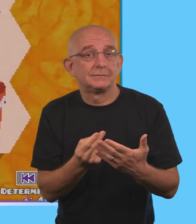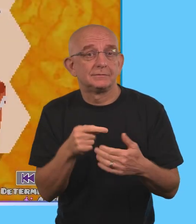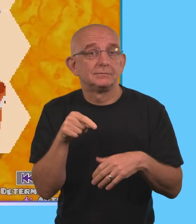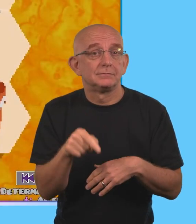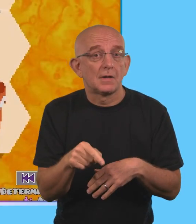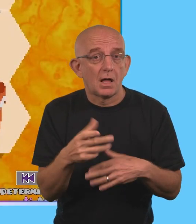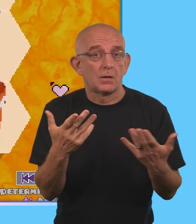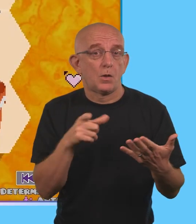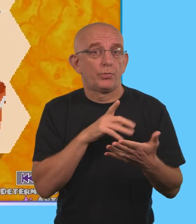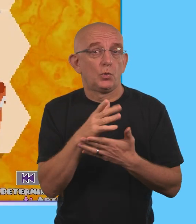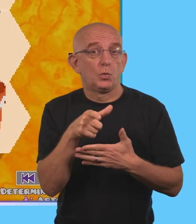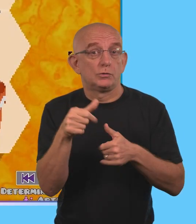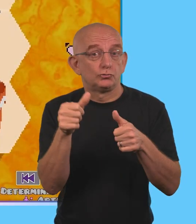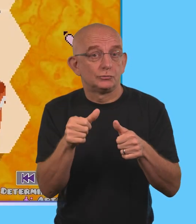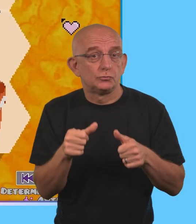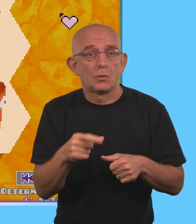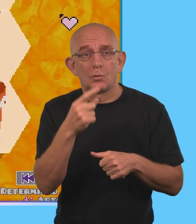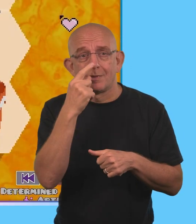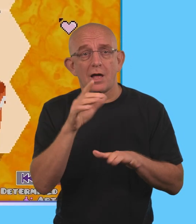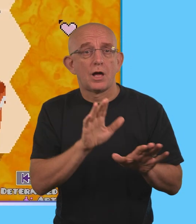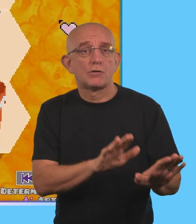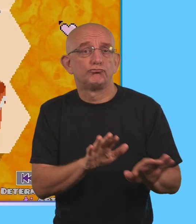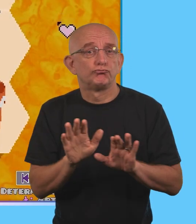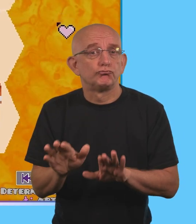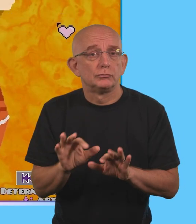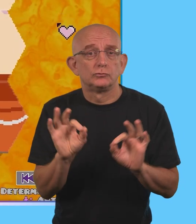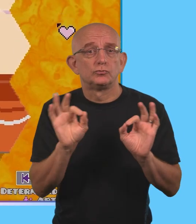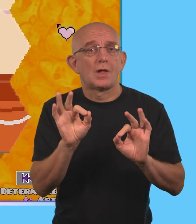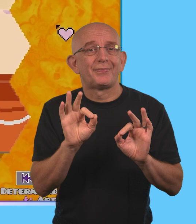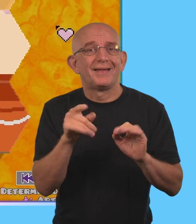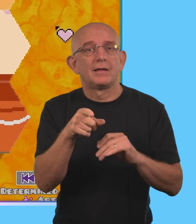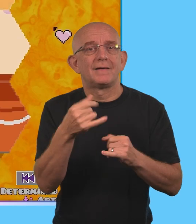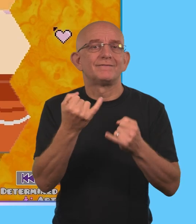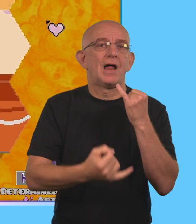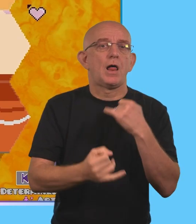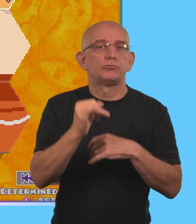Since it's like a jigsaw puzzle, you can play at the pace you want, and there's no fail state.